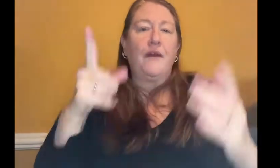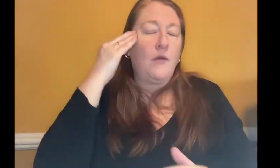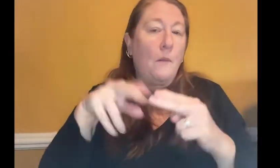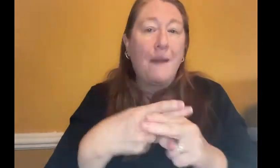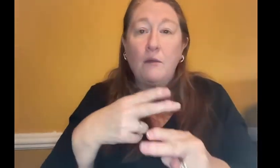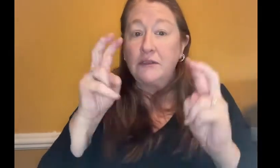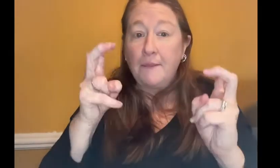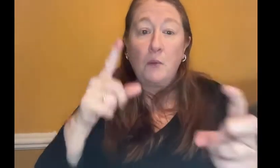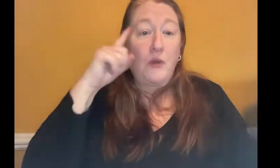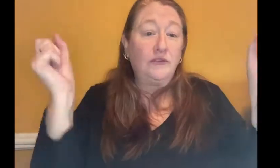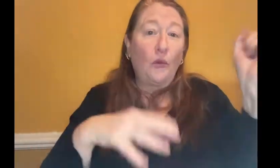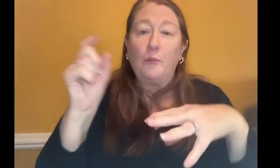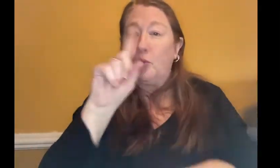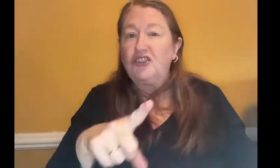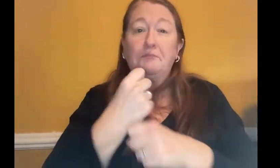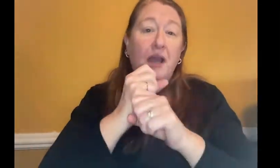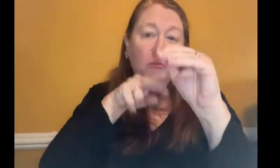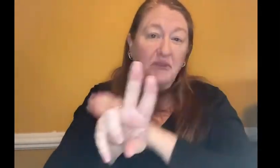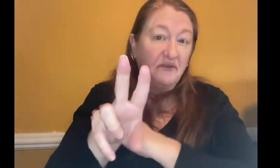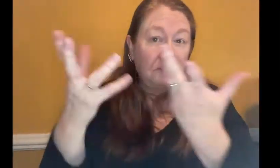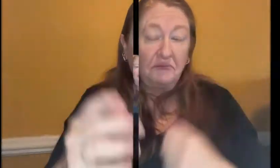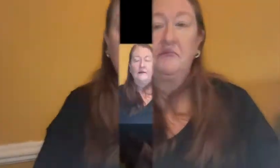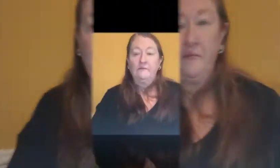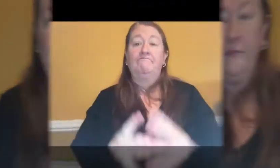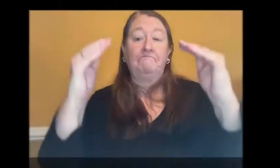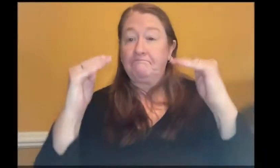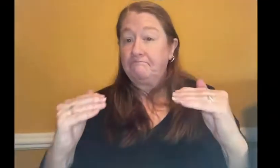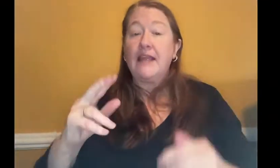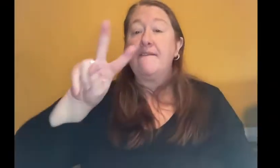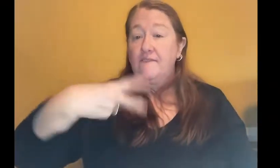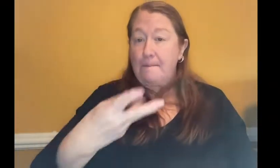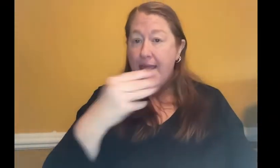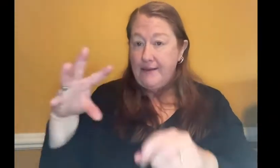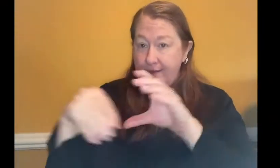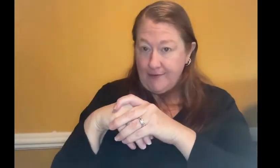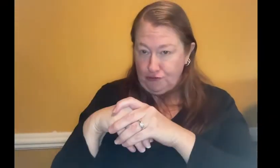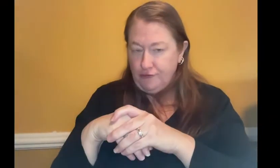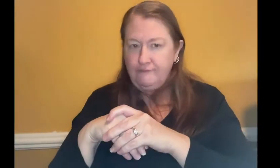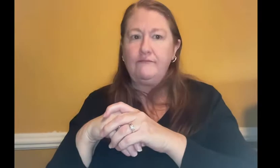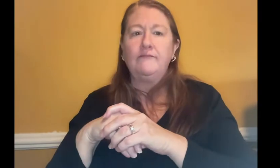share what they know about a topic, brainstorm questions, or make predictions Flip & Engage - the next step in this process: